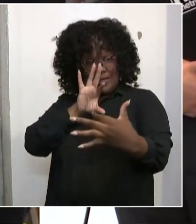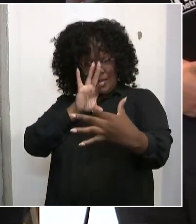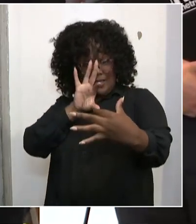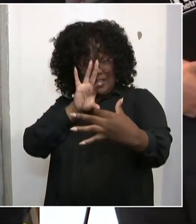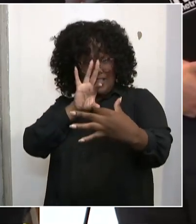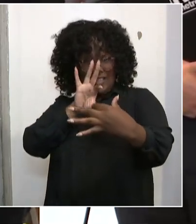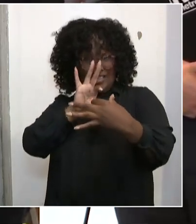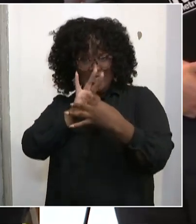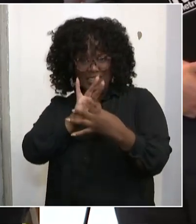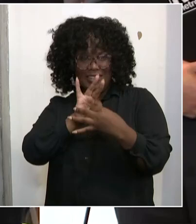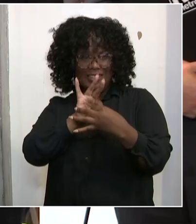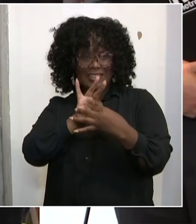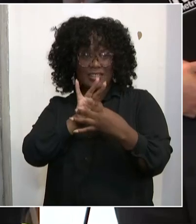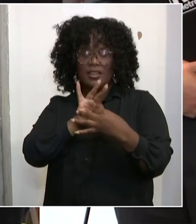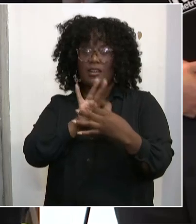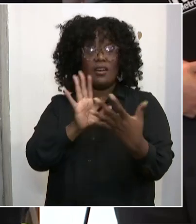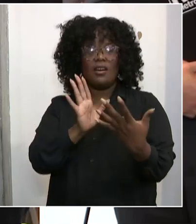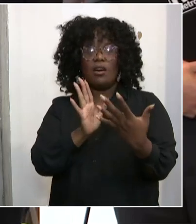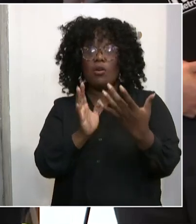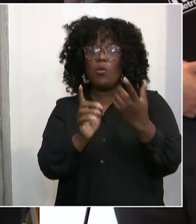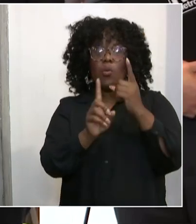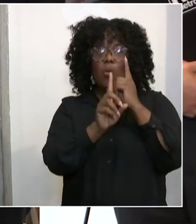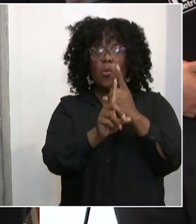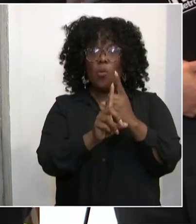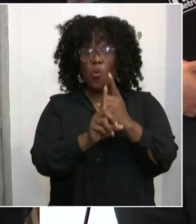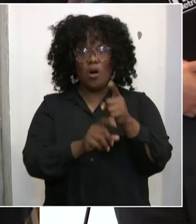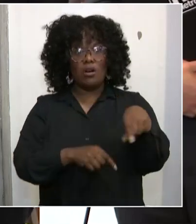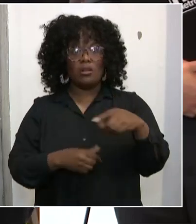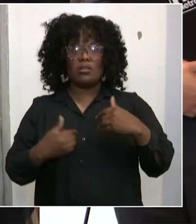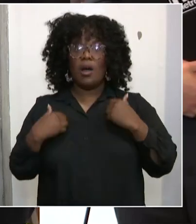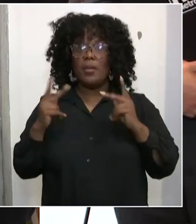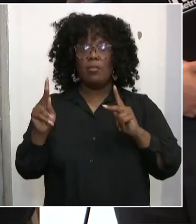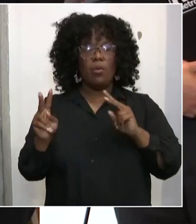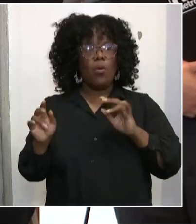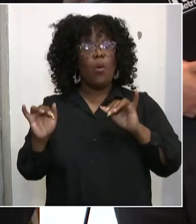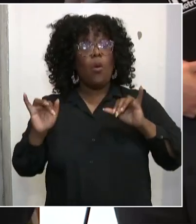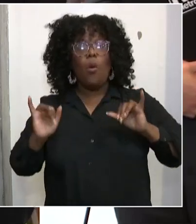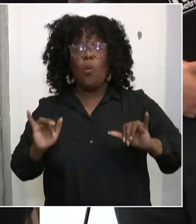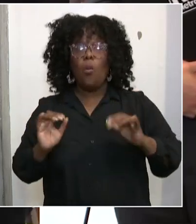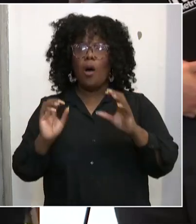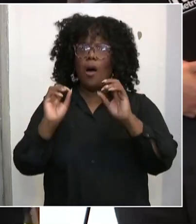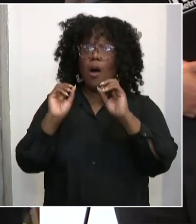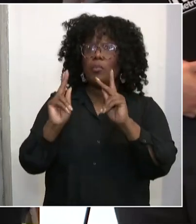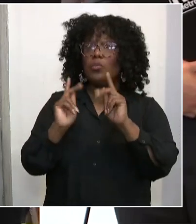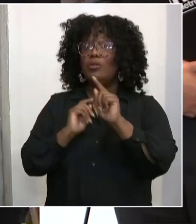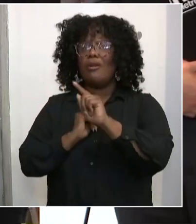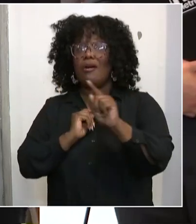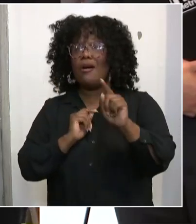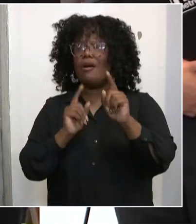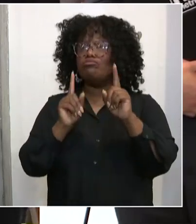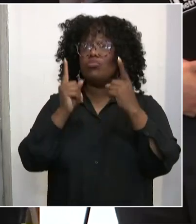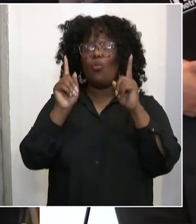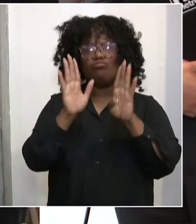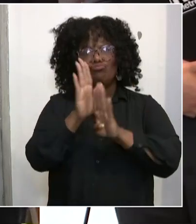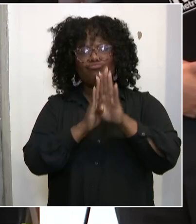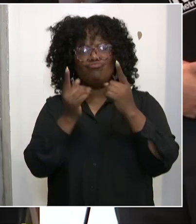to making sure our young people will be successful here in the District of Columbia, but we need everybody attending these events, so please stay alert.